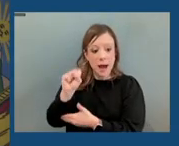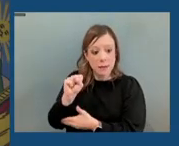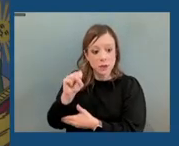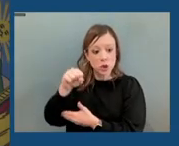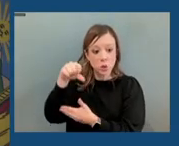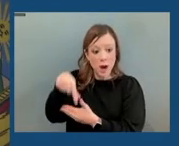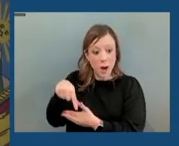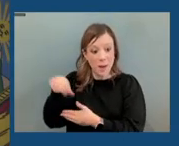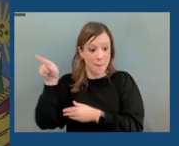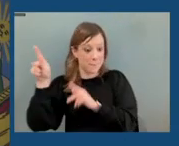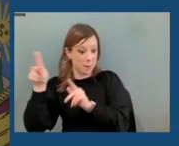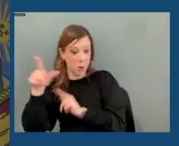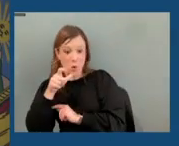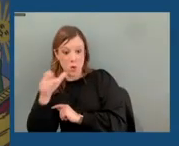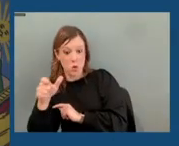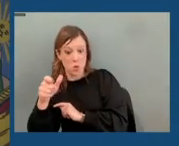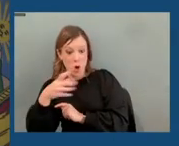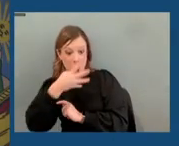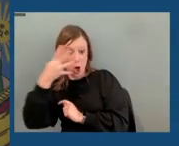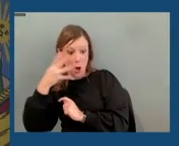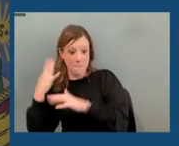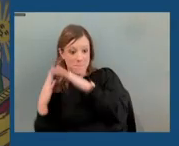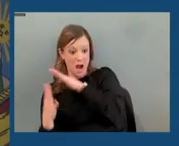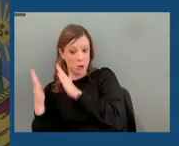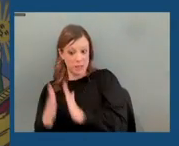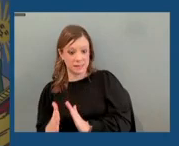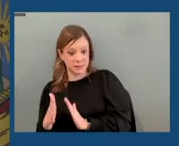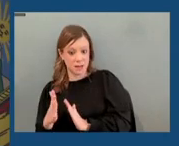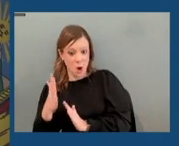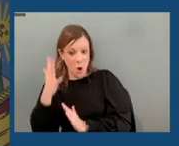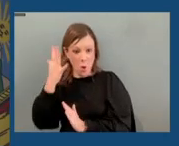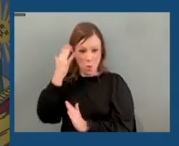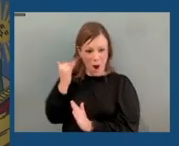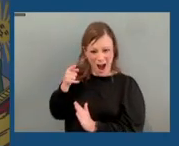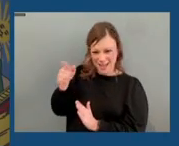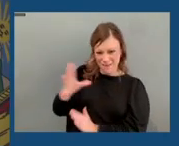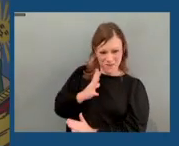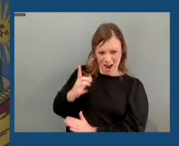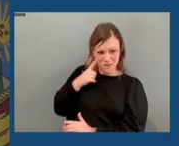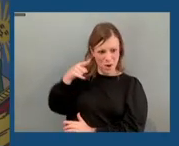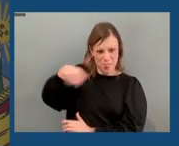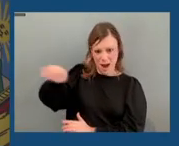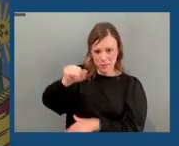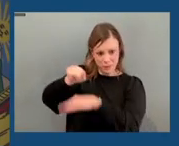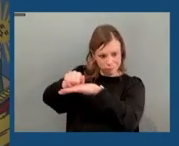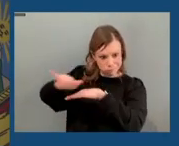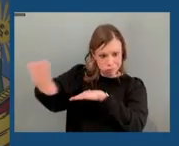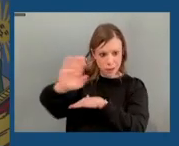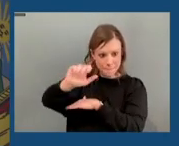why is it ok? That they are left out on bail and that they're left to remain in the city's care.